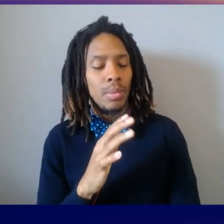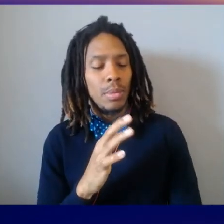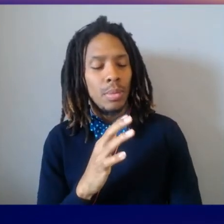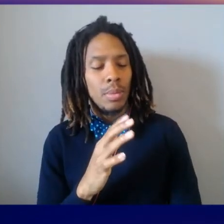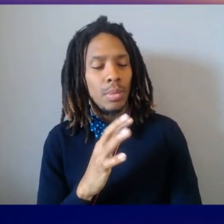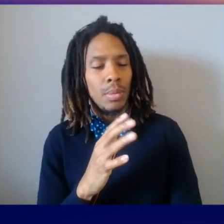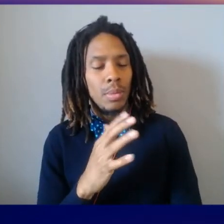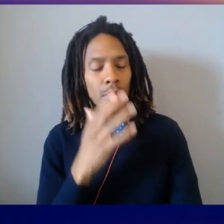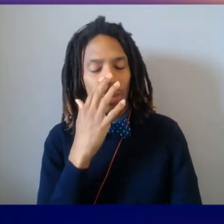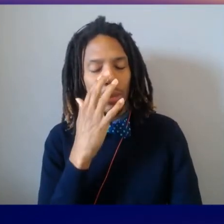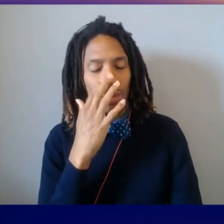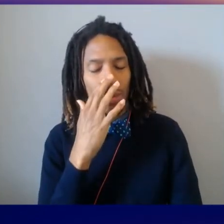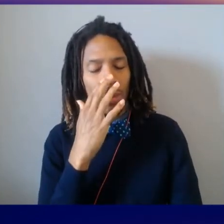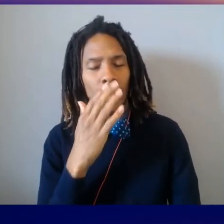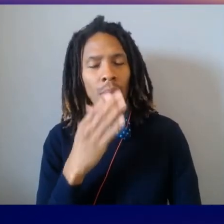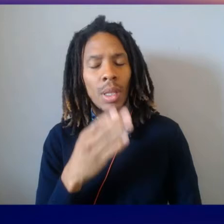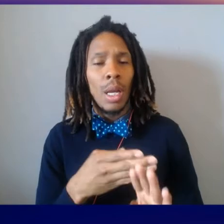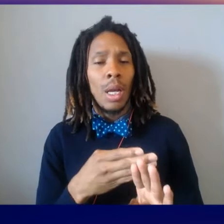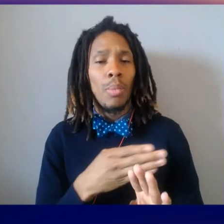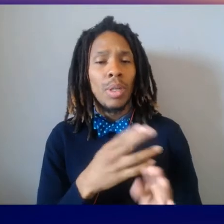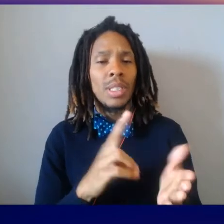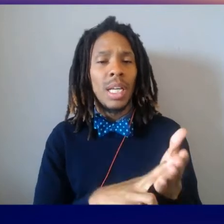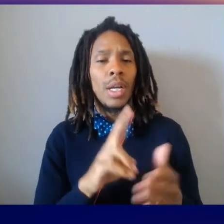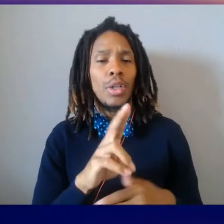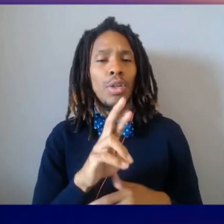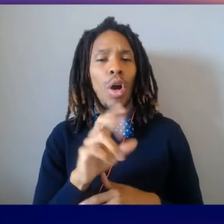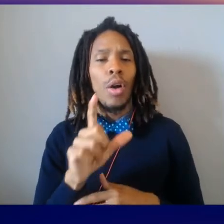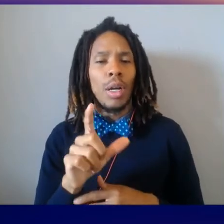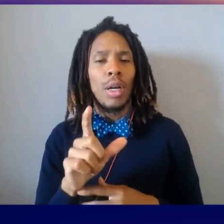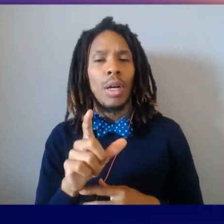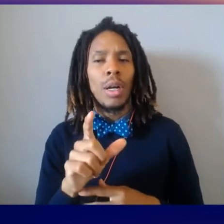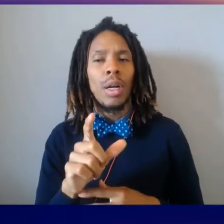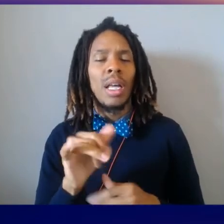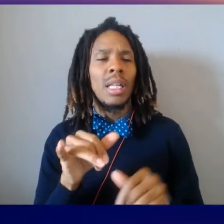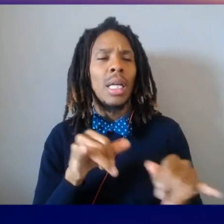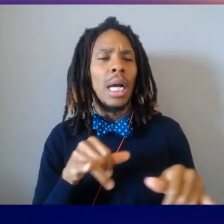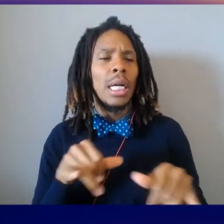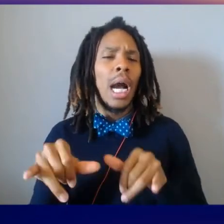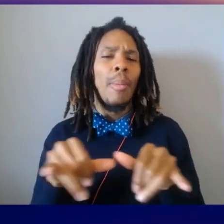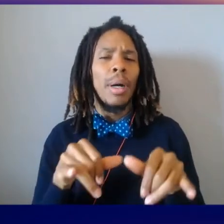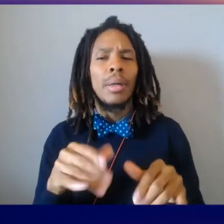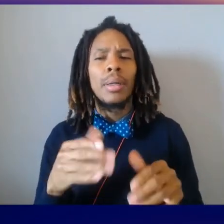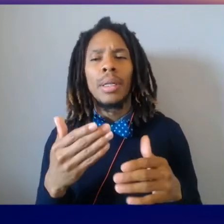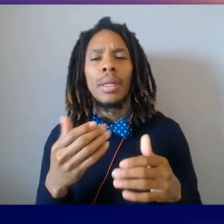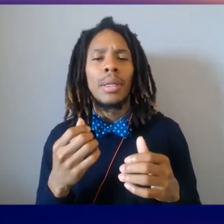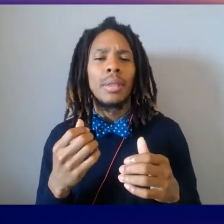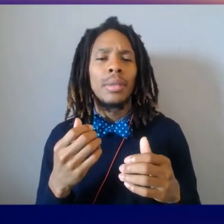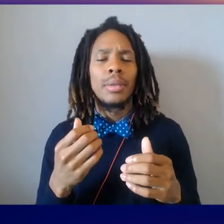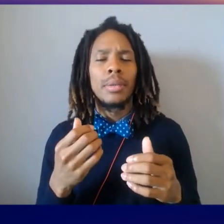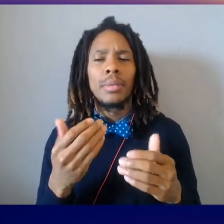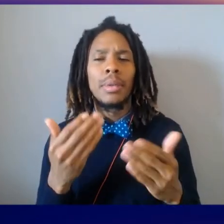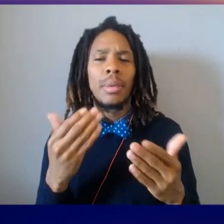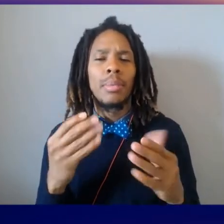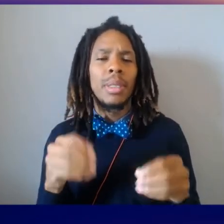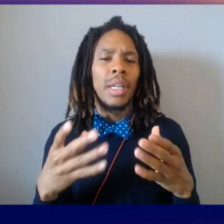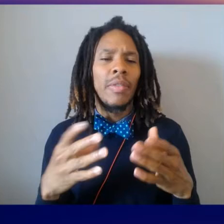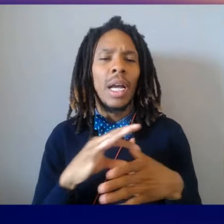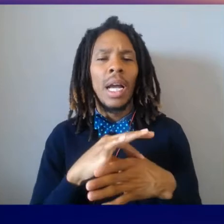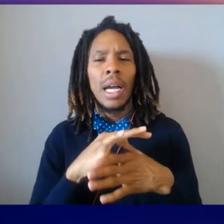pre-sign URLs on S3. Yeah. - Yes. It's a very common way of, maybe, delivering content and ensuring that it's authorized